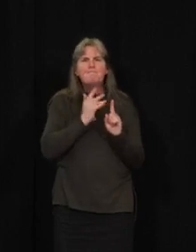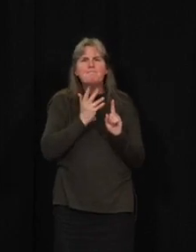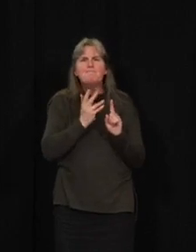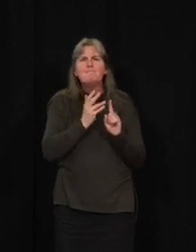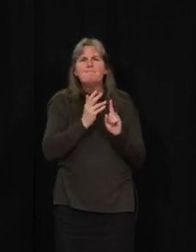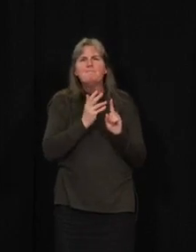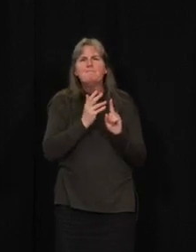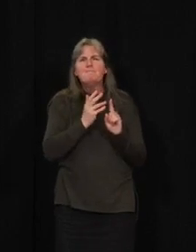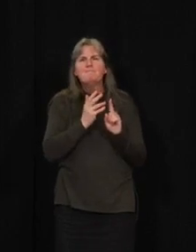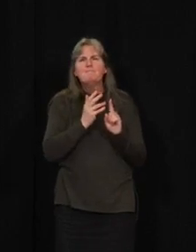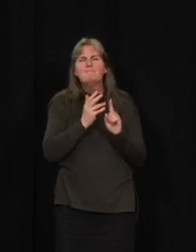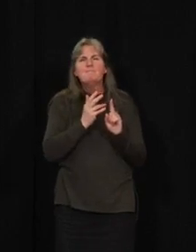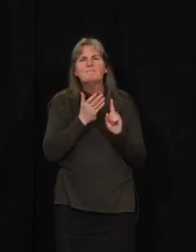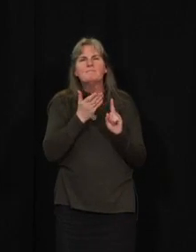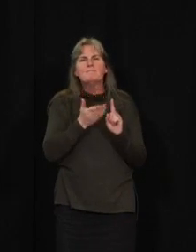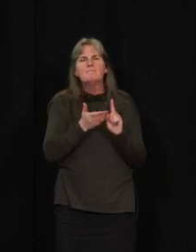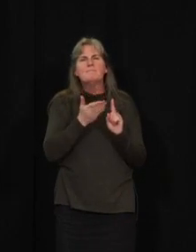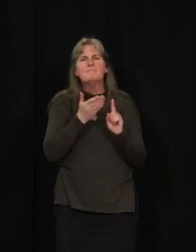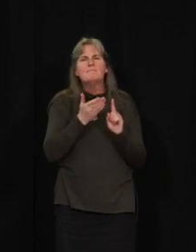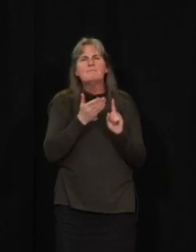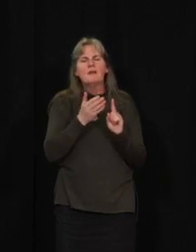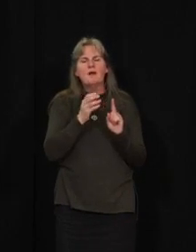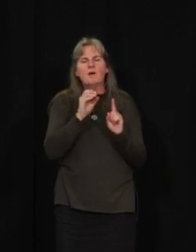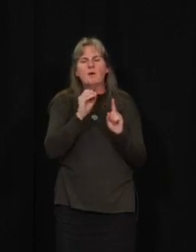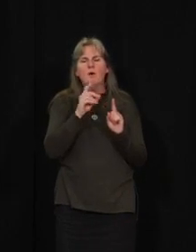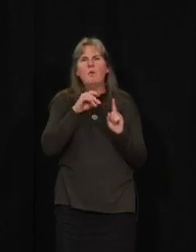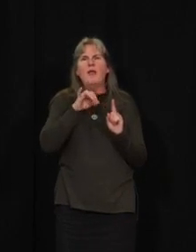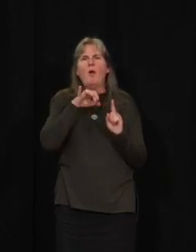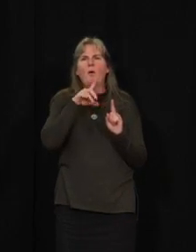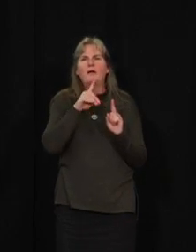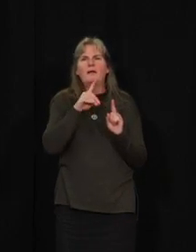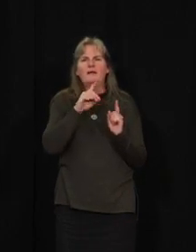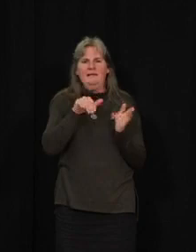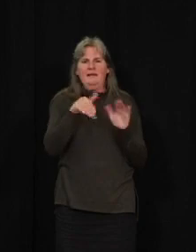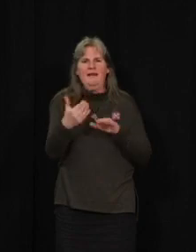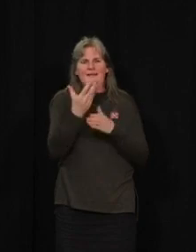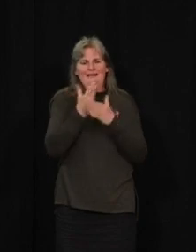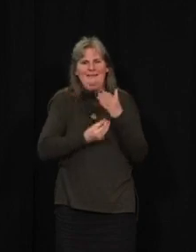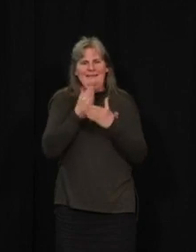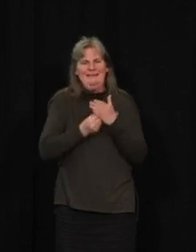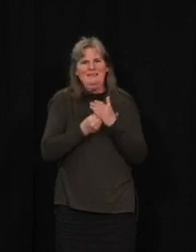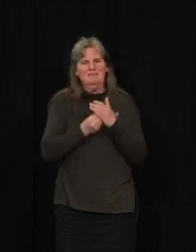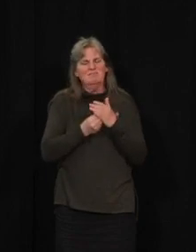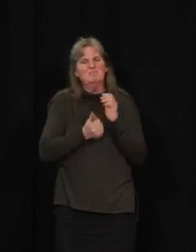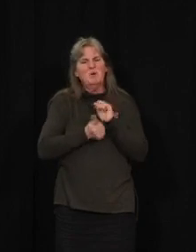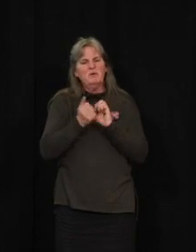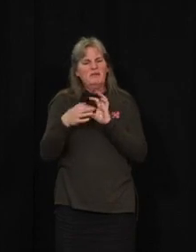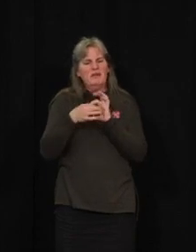these Opioid Deaths. Many of them involving fentanyl.